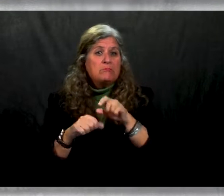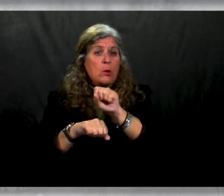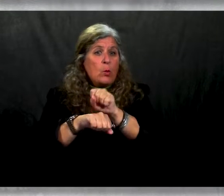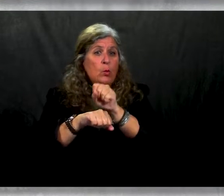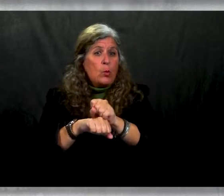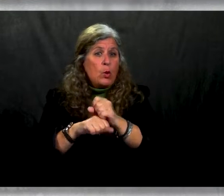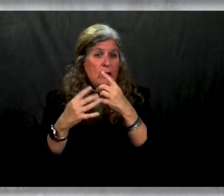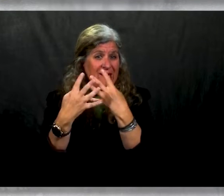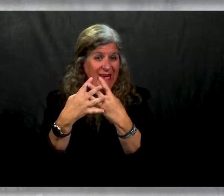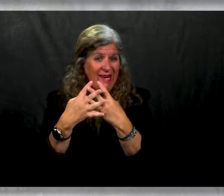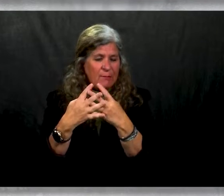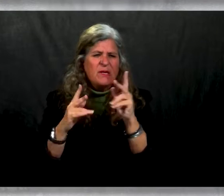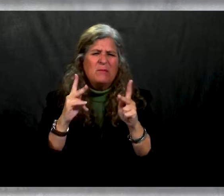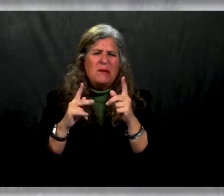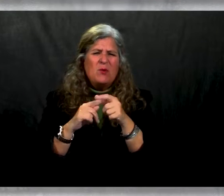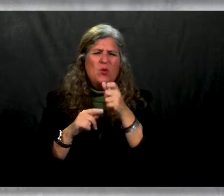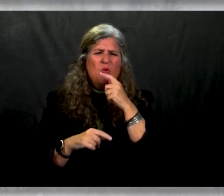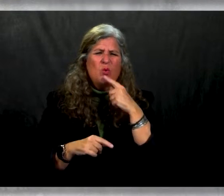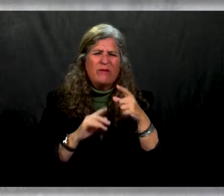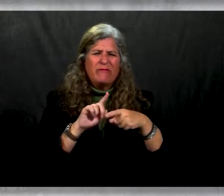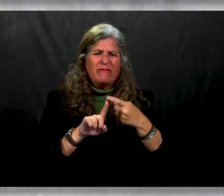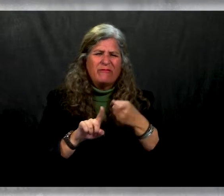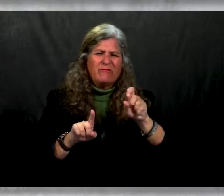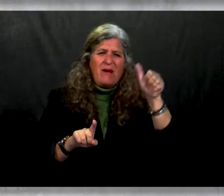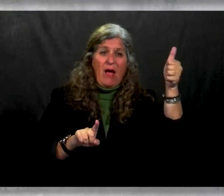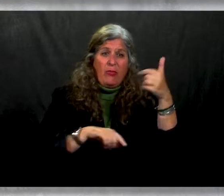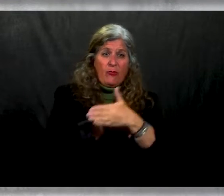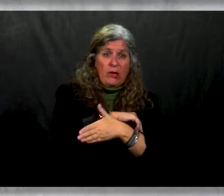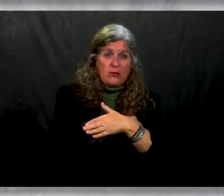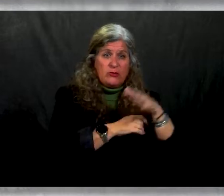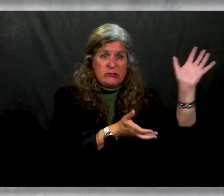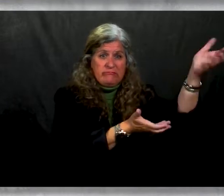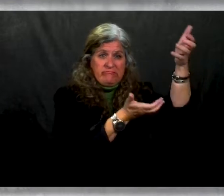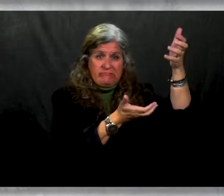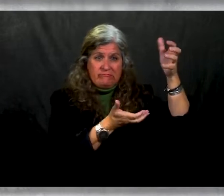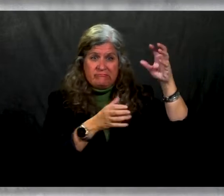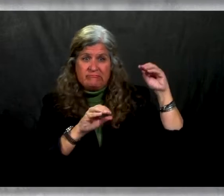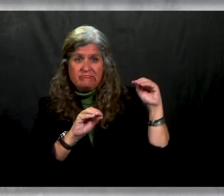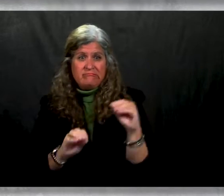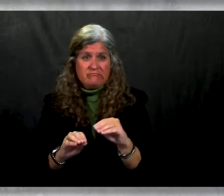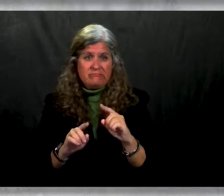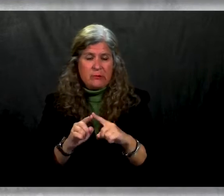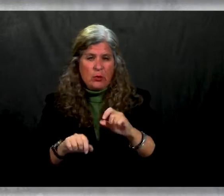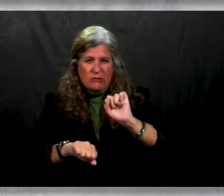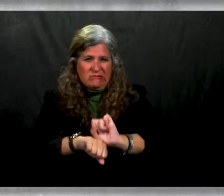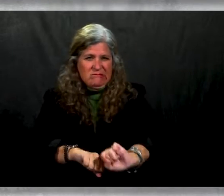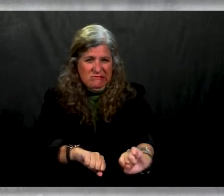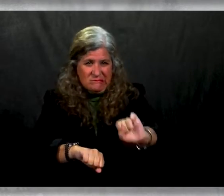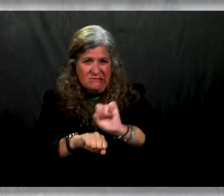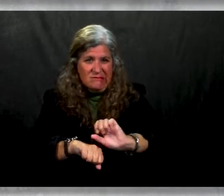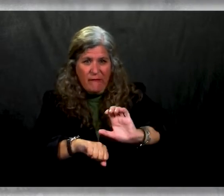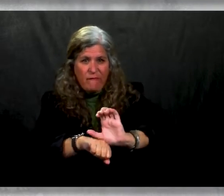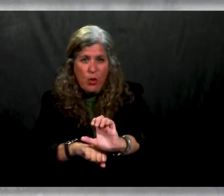for foreign forced laborers who are compelled to work in the German war economy